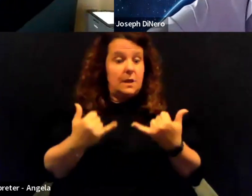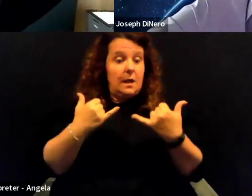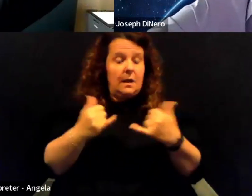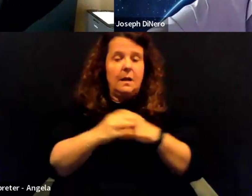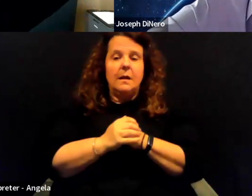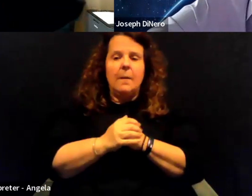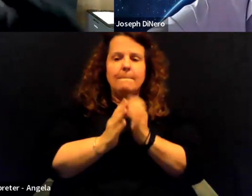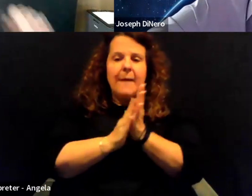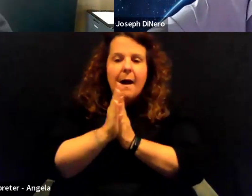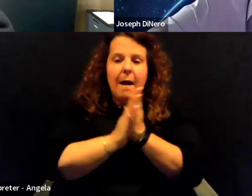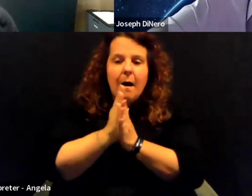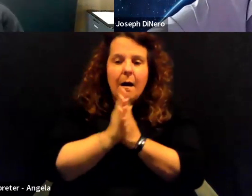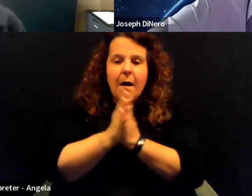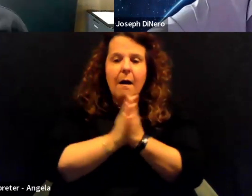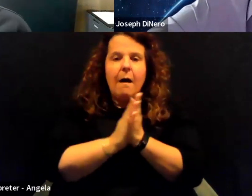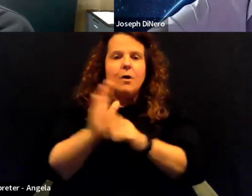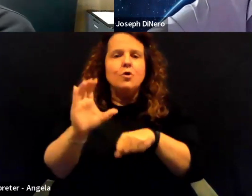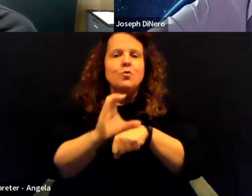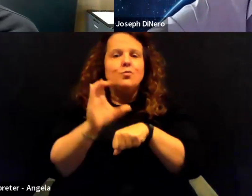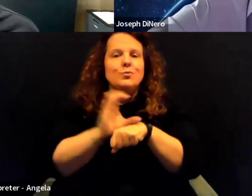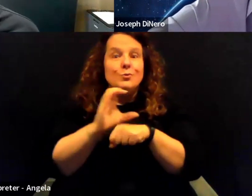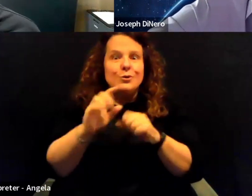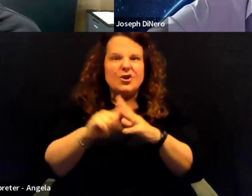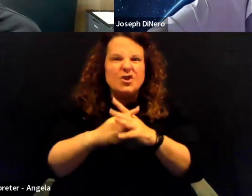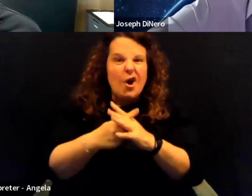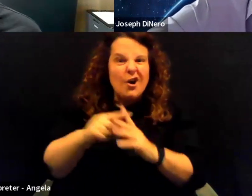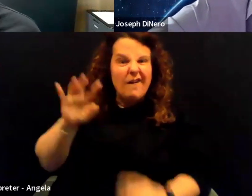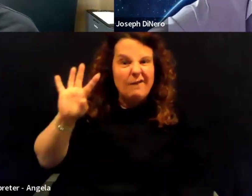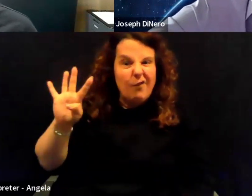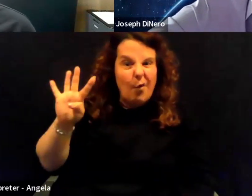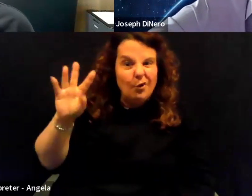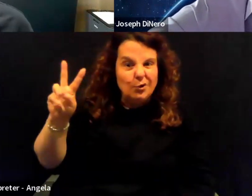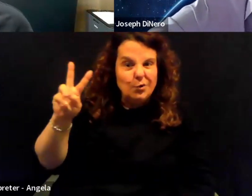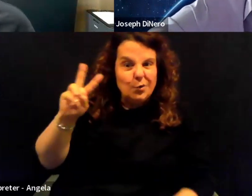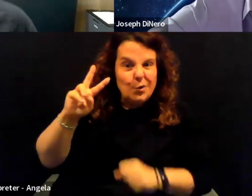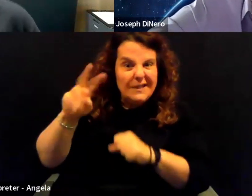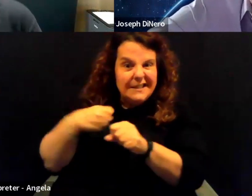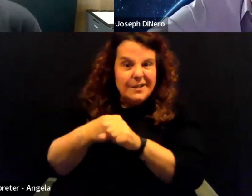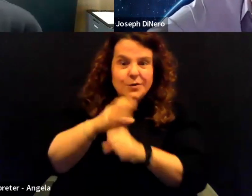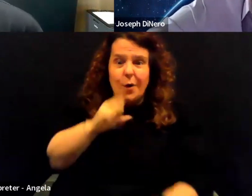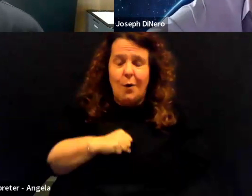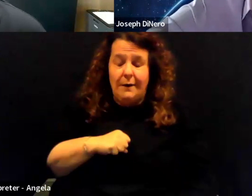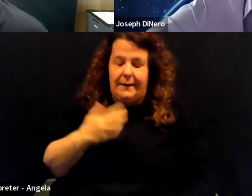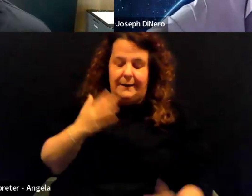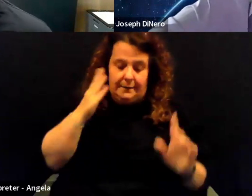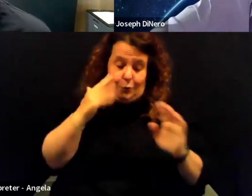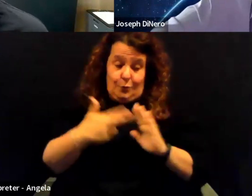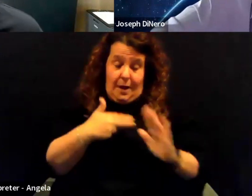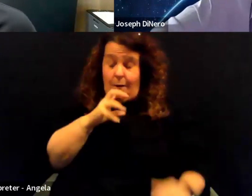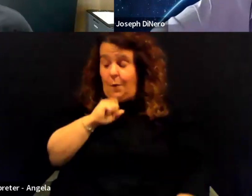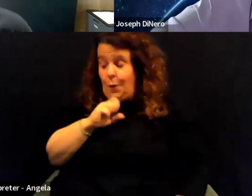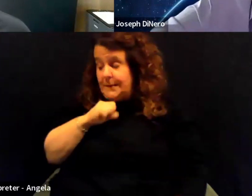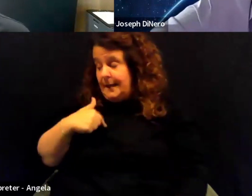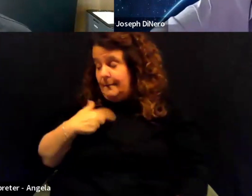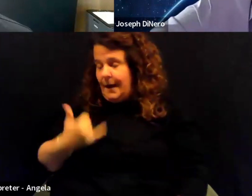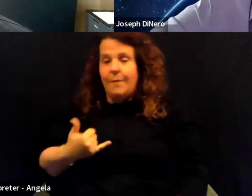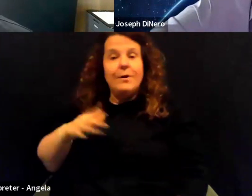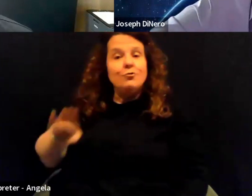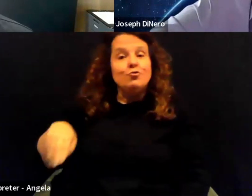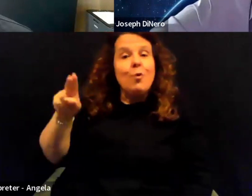in computers started 42 years ago. I am super dating myself right now, but I grew up in New York city.